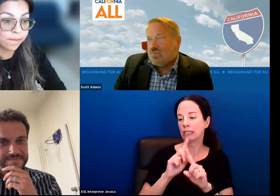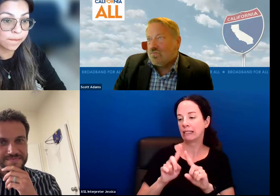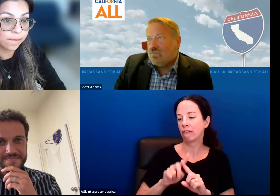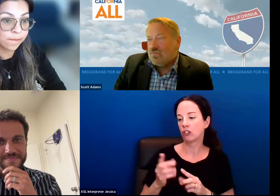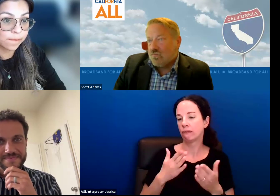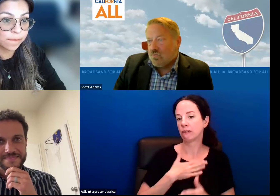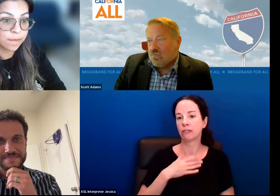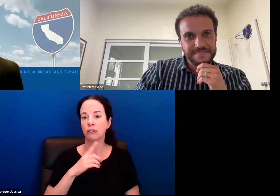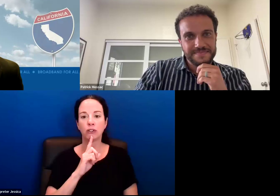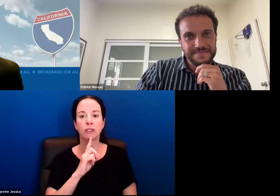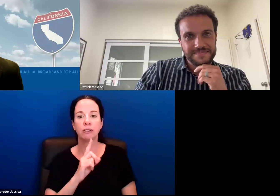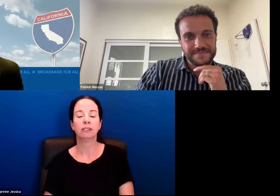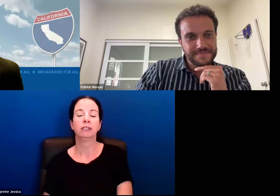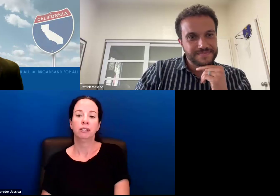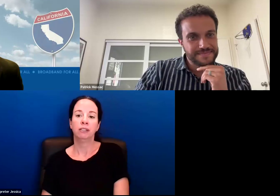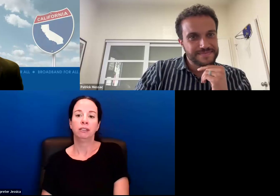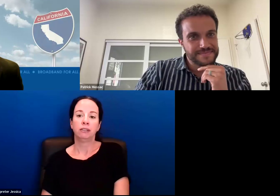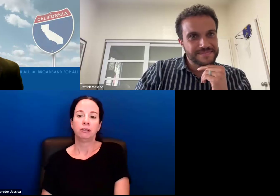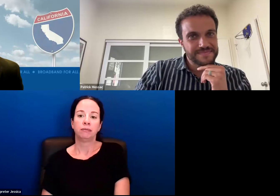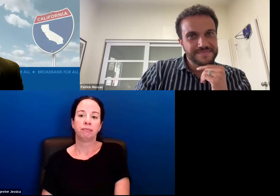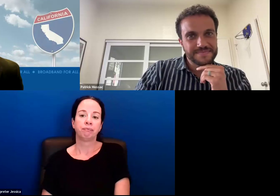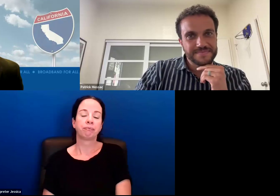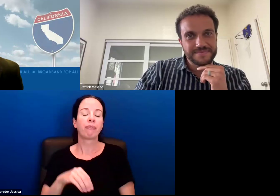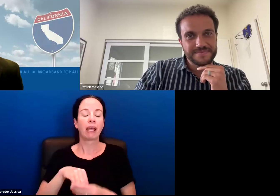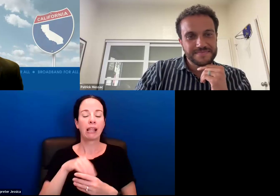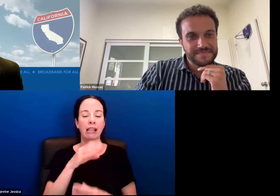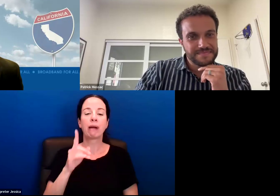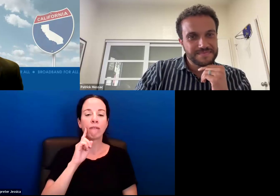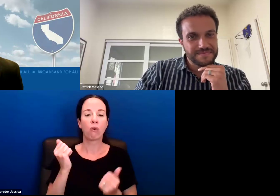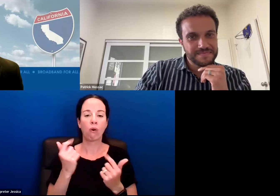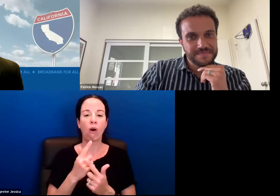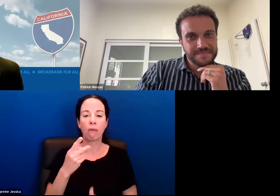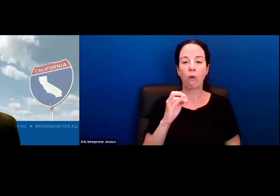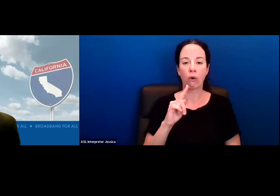Sure, absolutely. It is on the Broadband for All portal, so do we want to just bring up that page